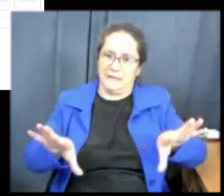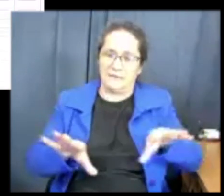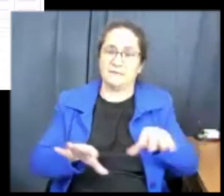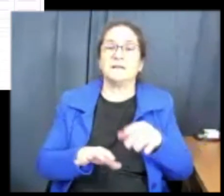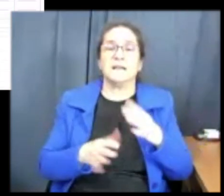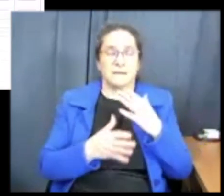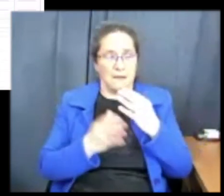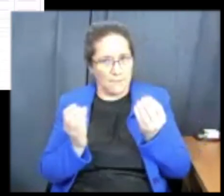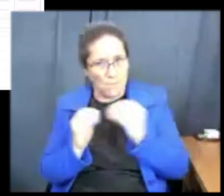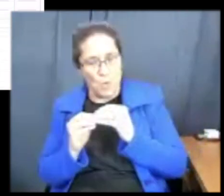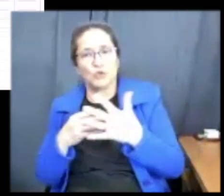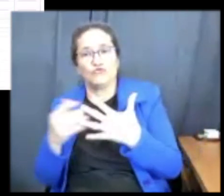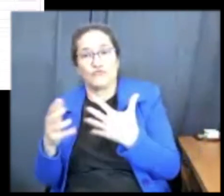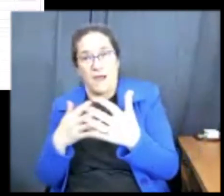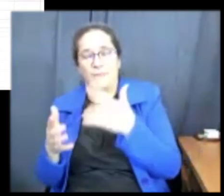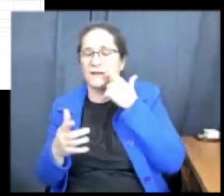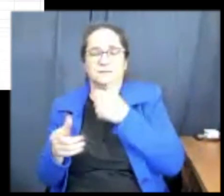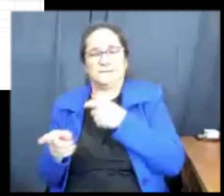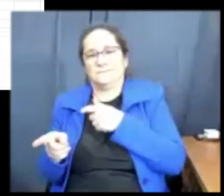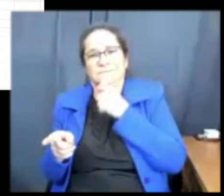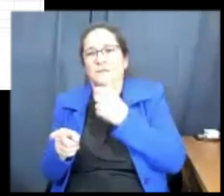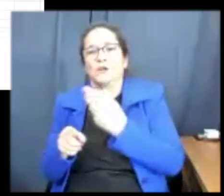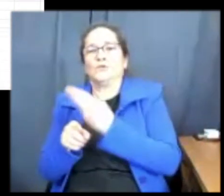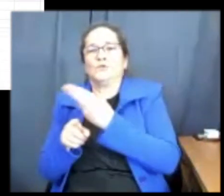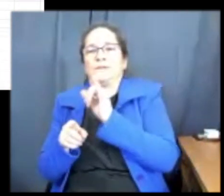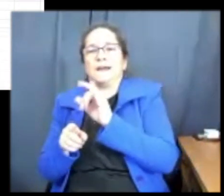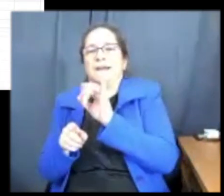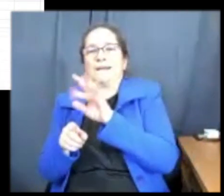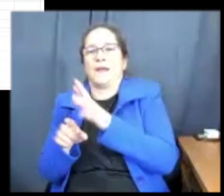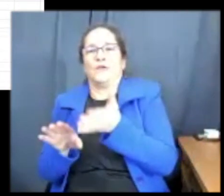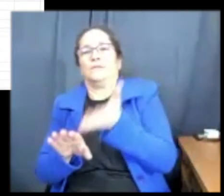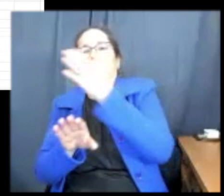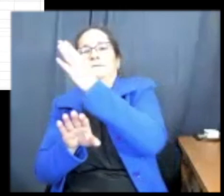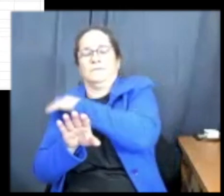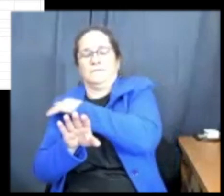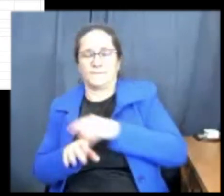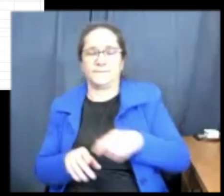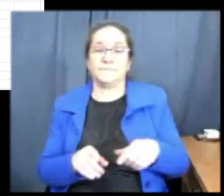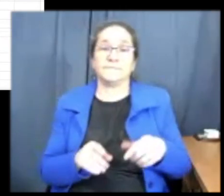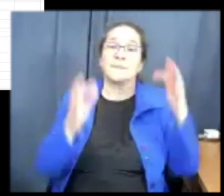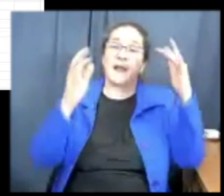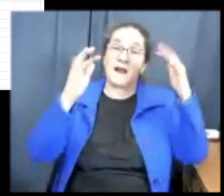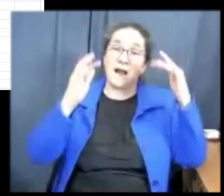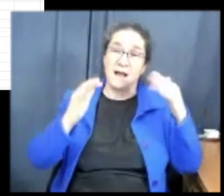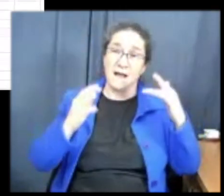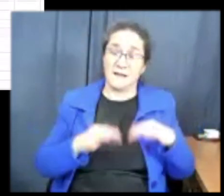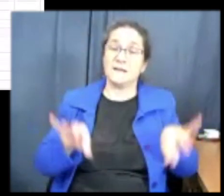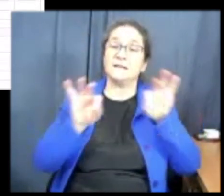And then we scroll down to essential question 4, Does the district implement data to improve service and results